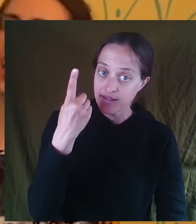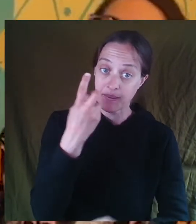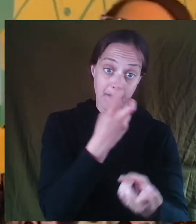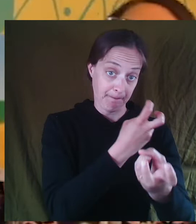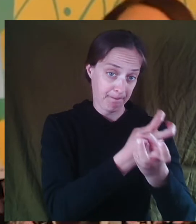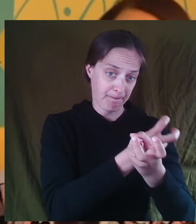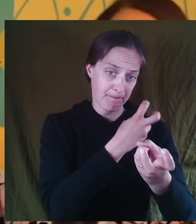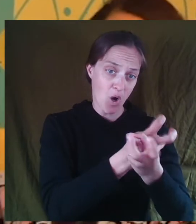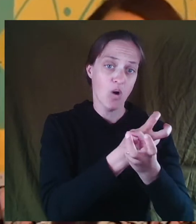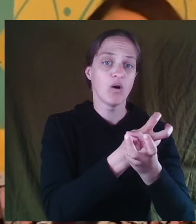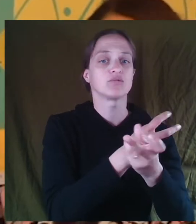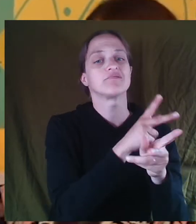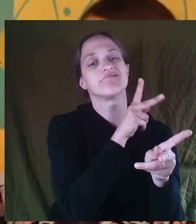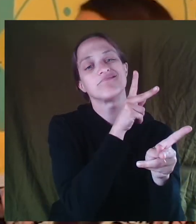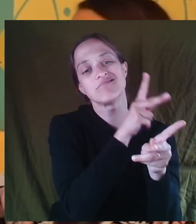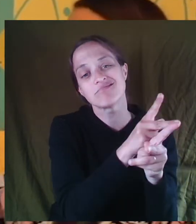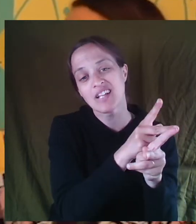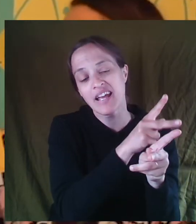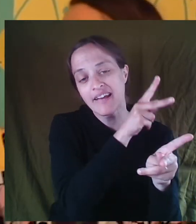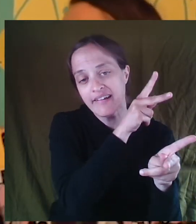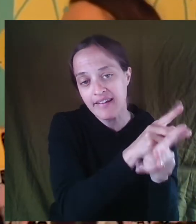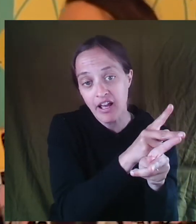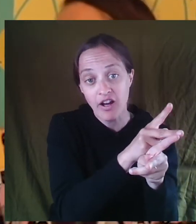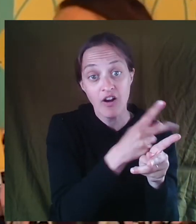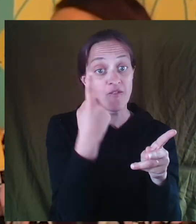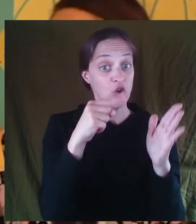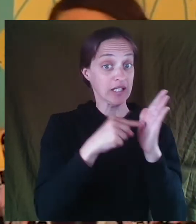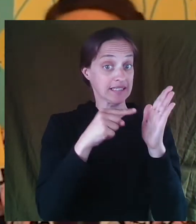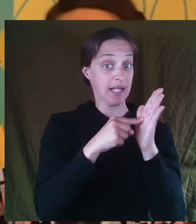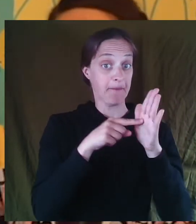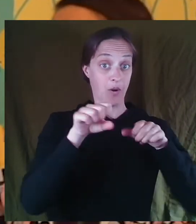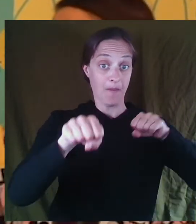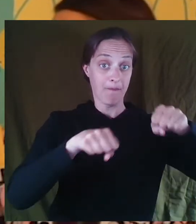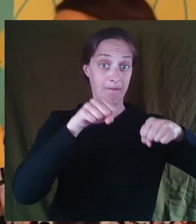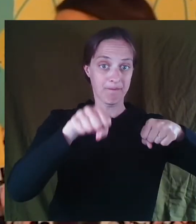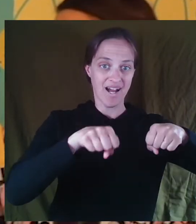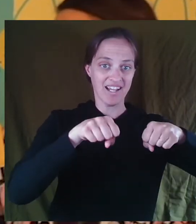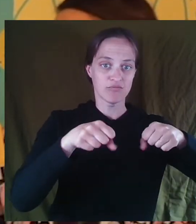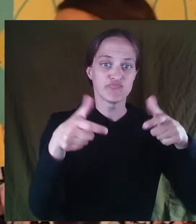Take good care of your bones. Wear a helmet when you ride a bike.